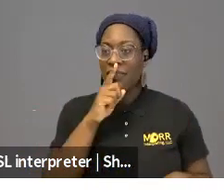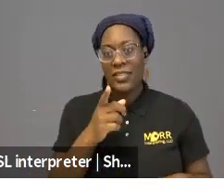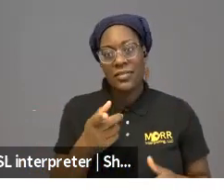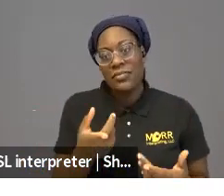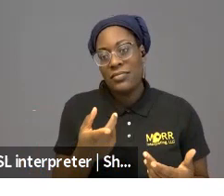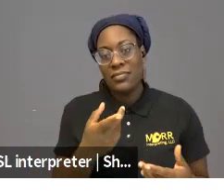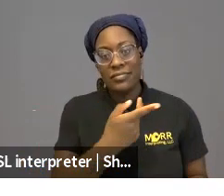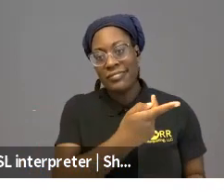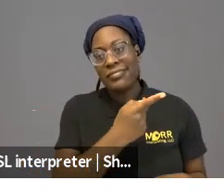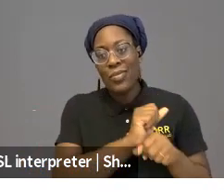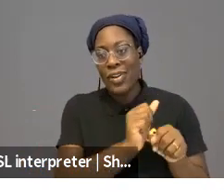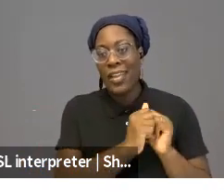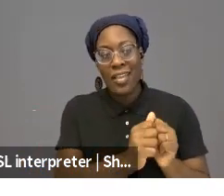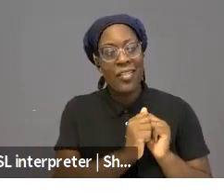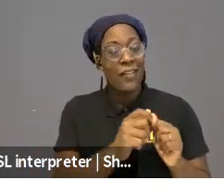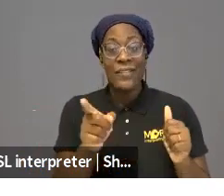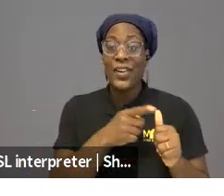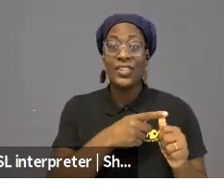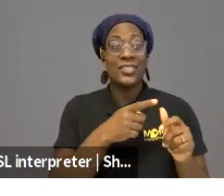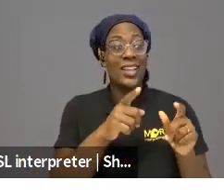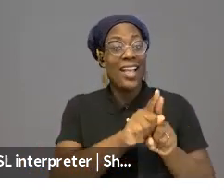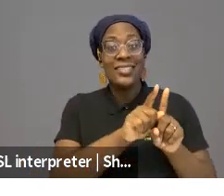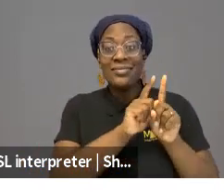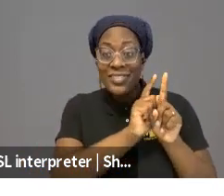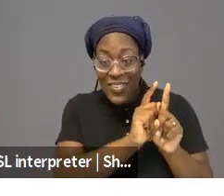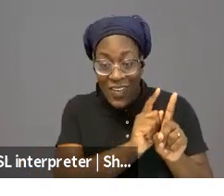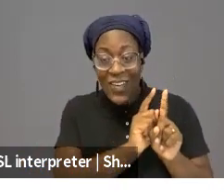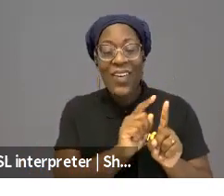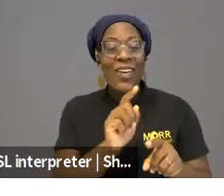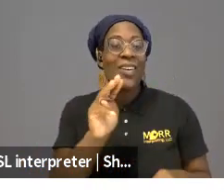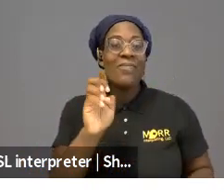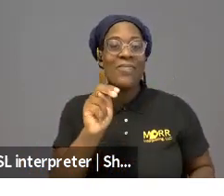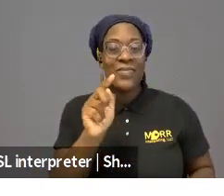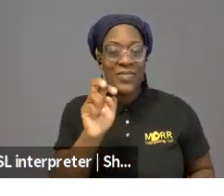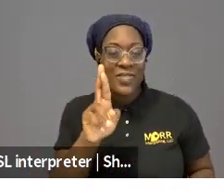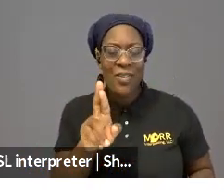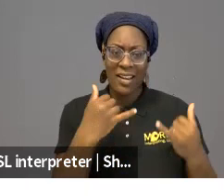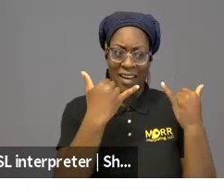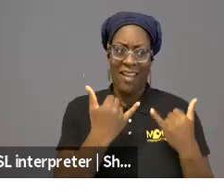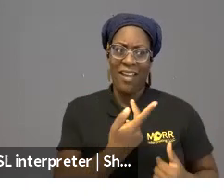It's true, we bounce ideas off each other a lot and often present at conferences together